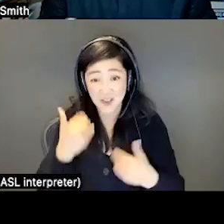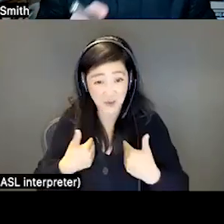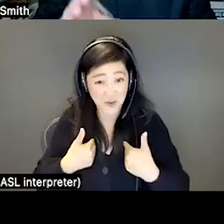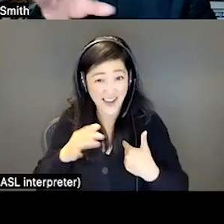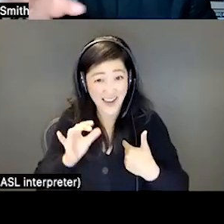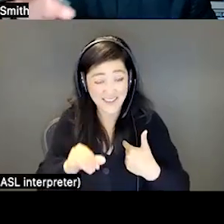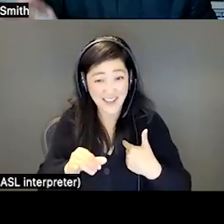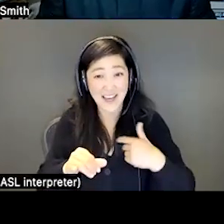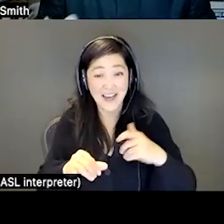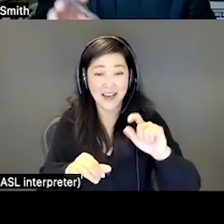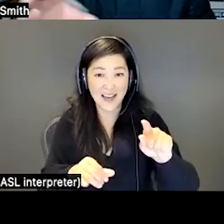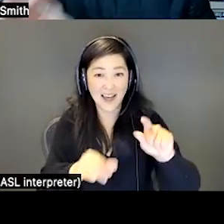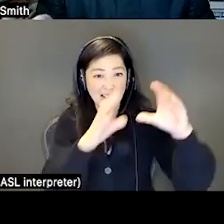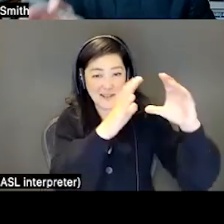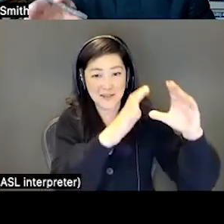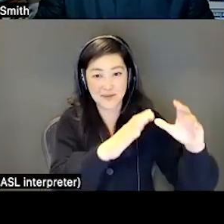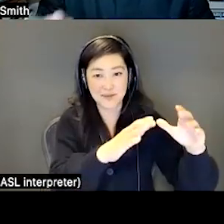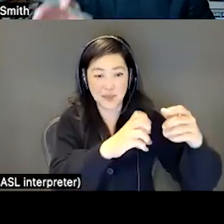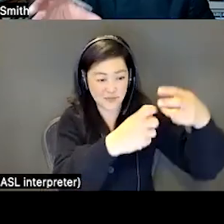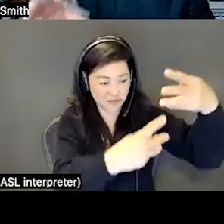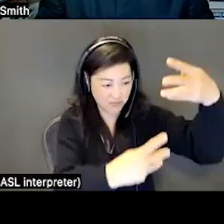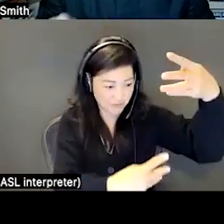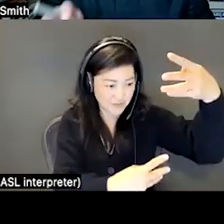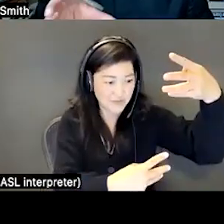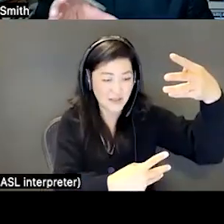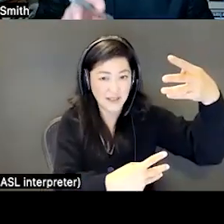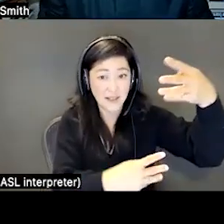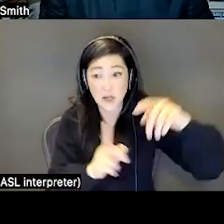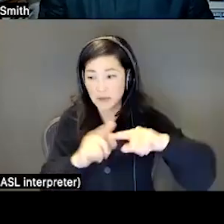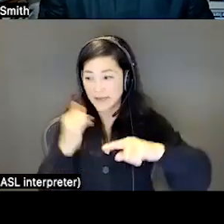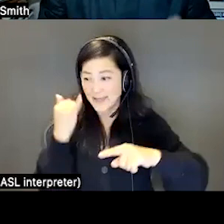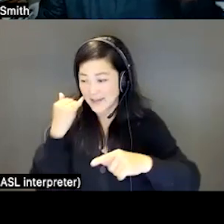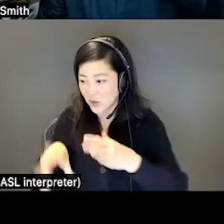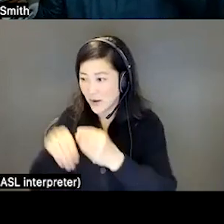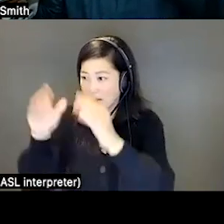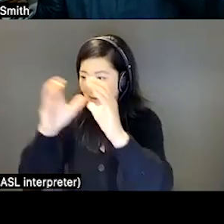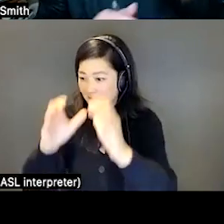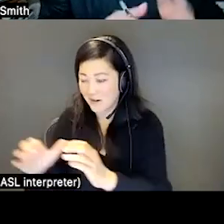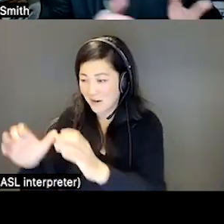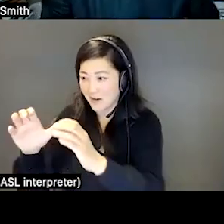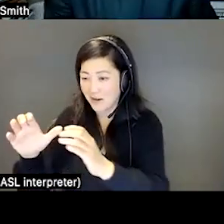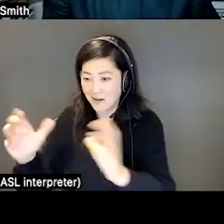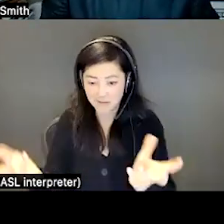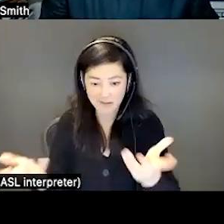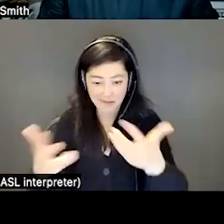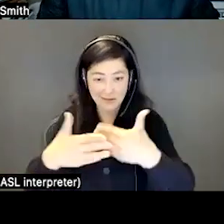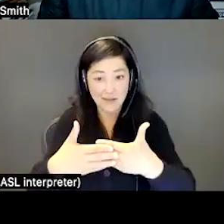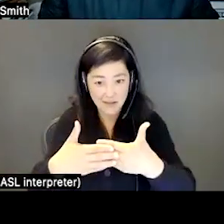these additional lenses of the qualifiers on top of it. Your book still sits within,